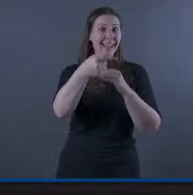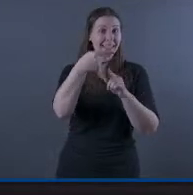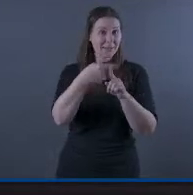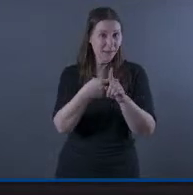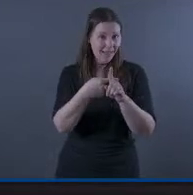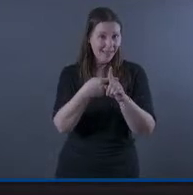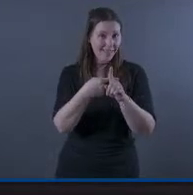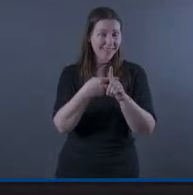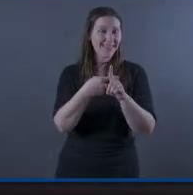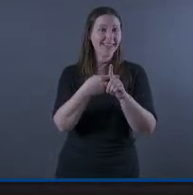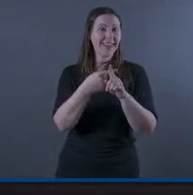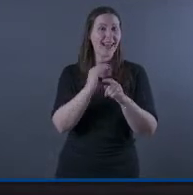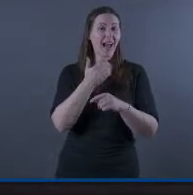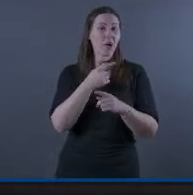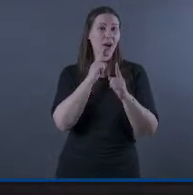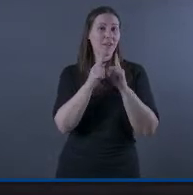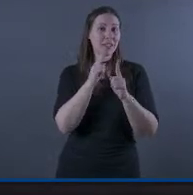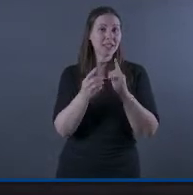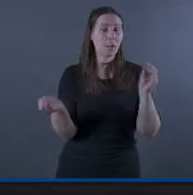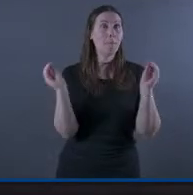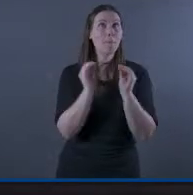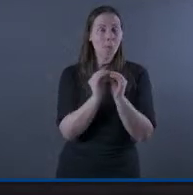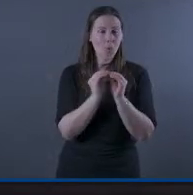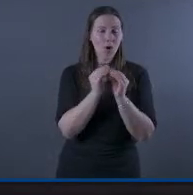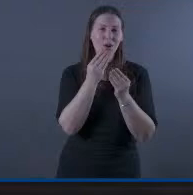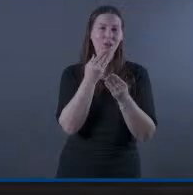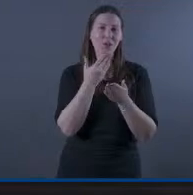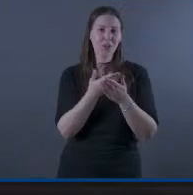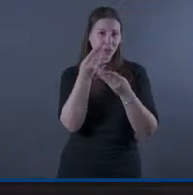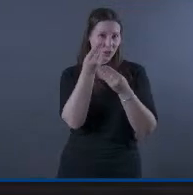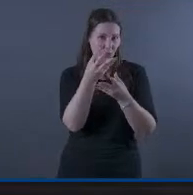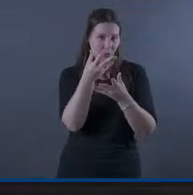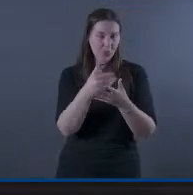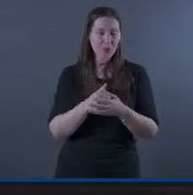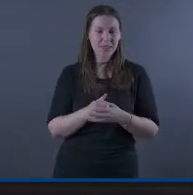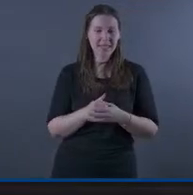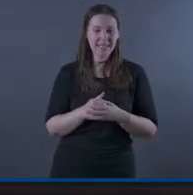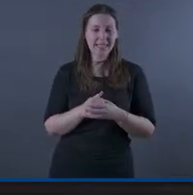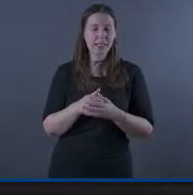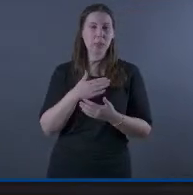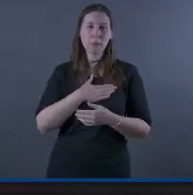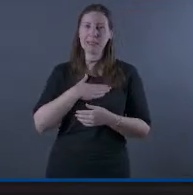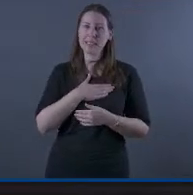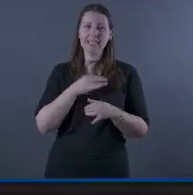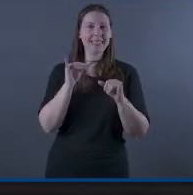And, in the meantime, please, stay safe and stay well. Thanks again.